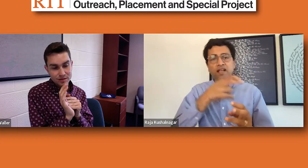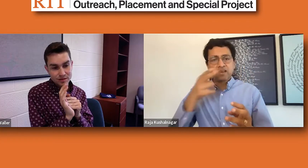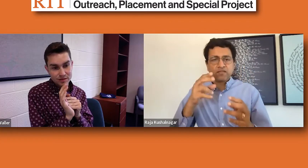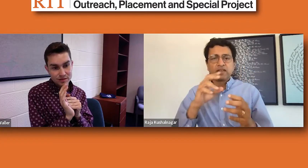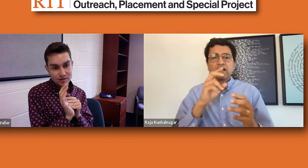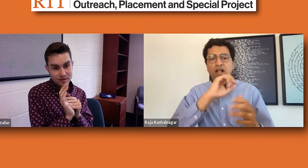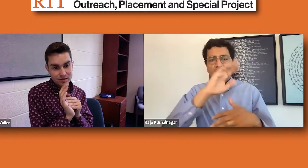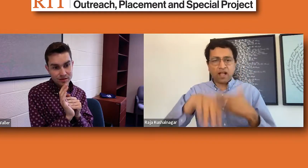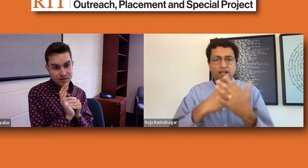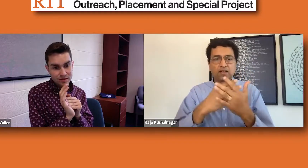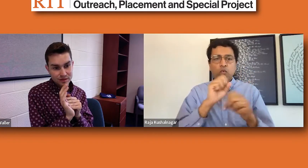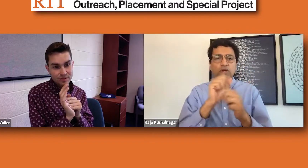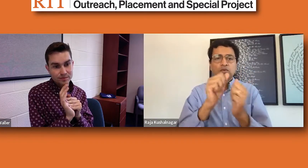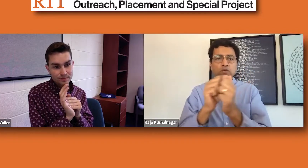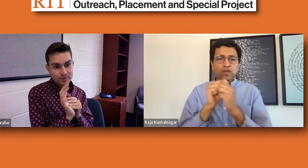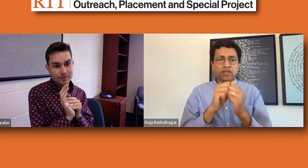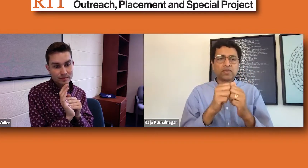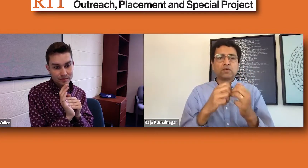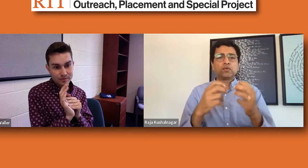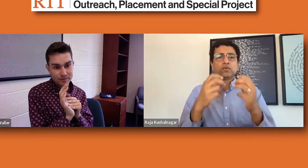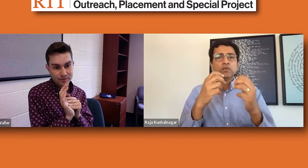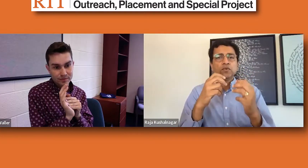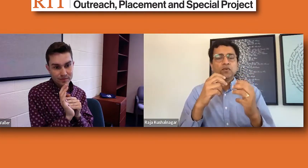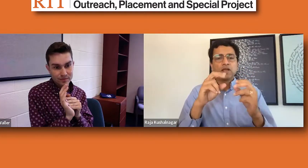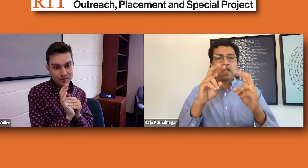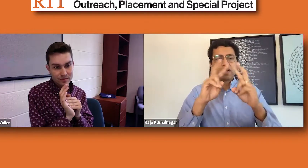I think Deaf and hearing and Hard of Hearing people all collaborating together